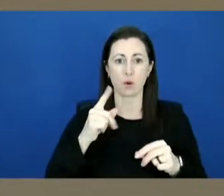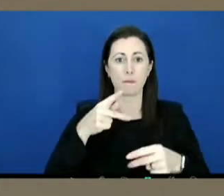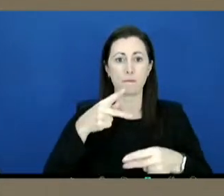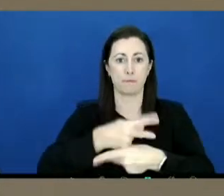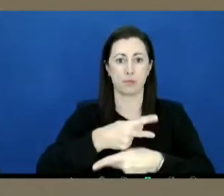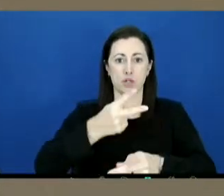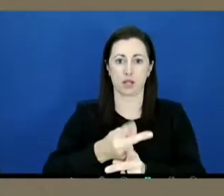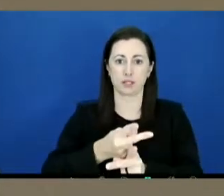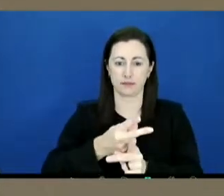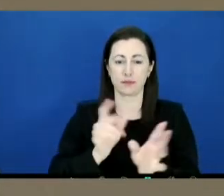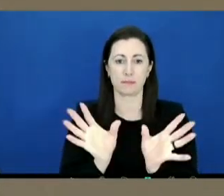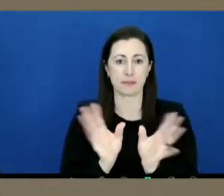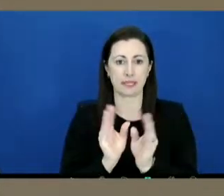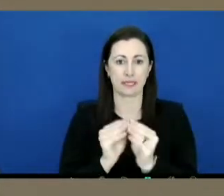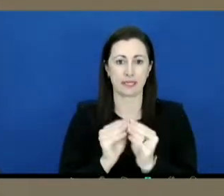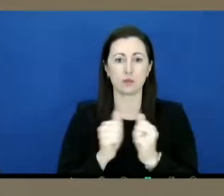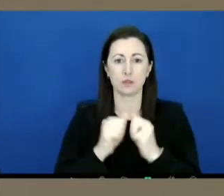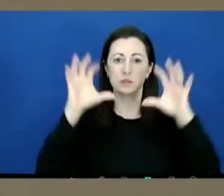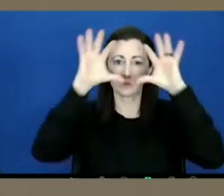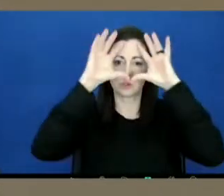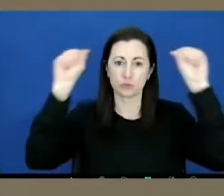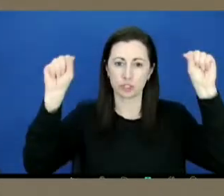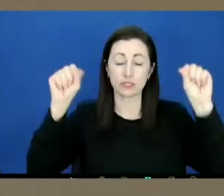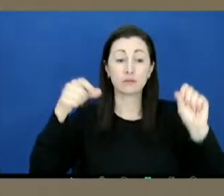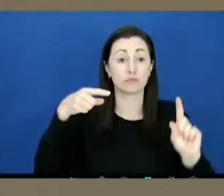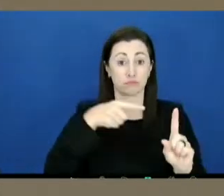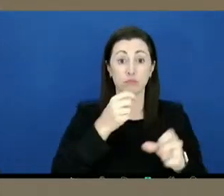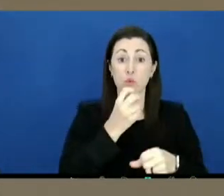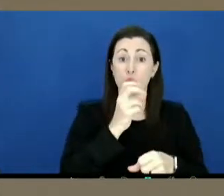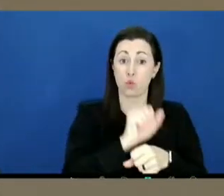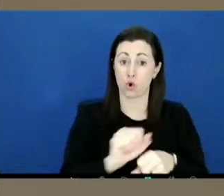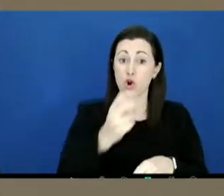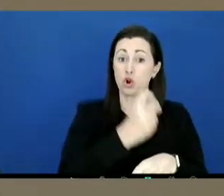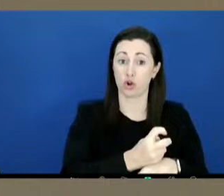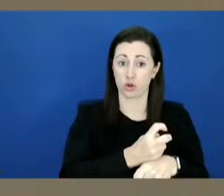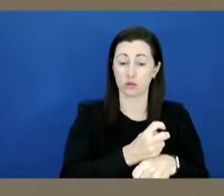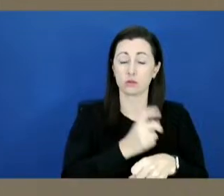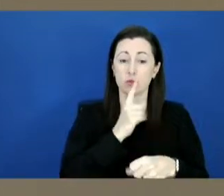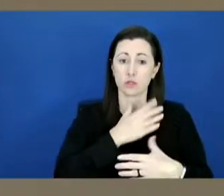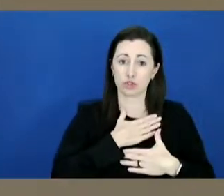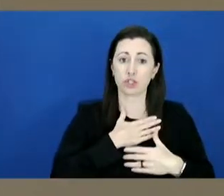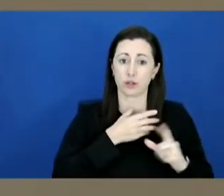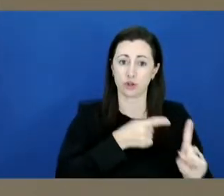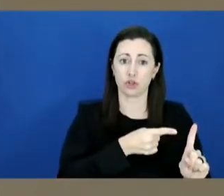SO LET'S ALL BE READY FOR A